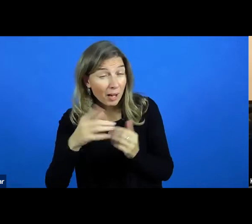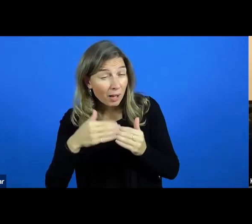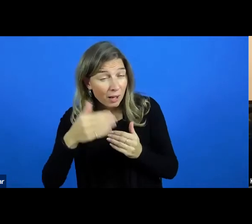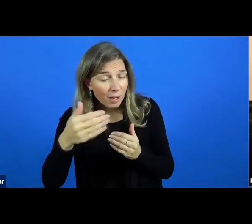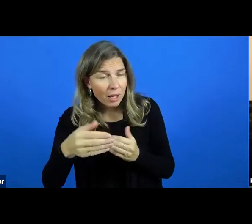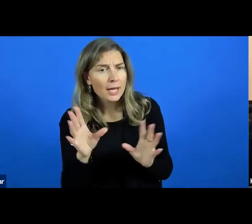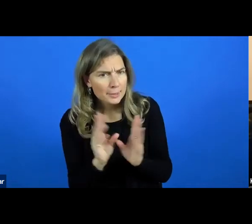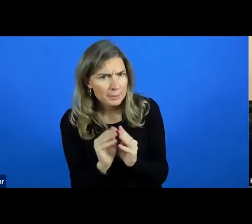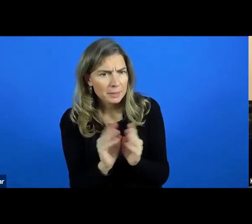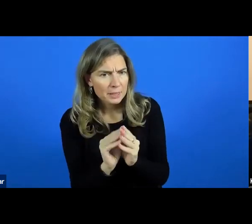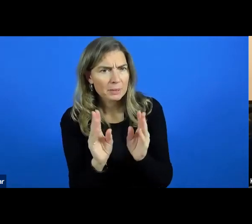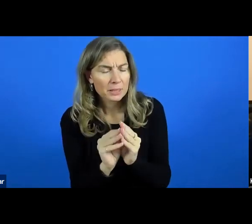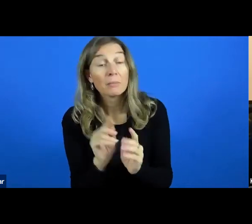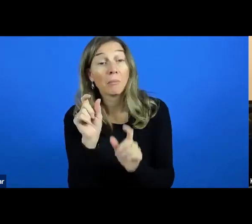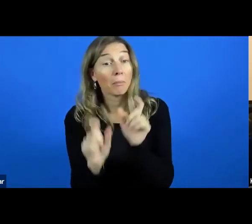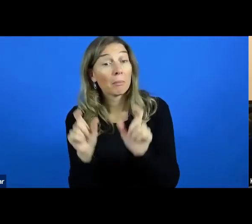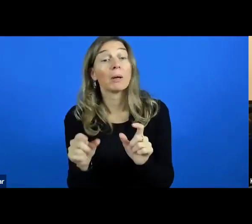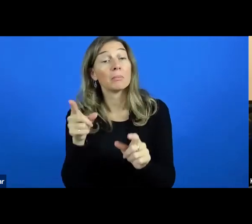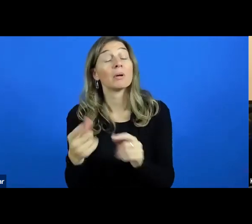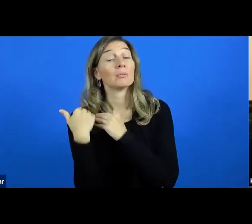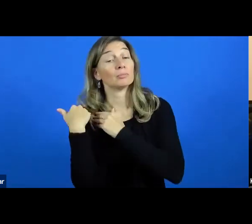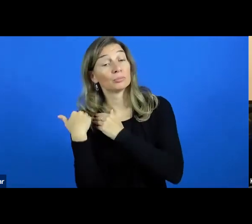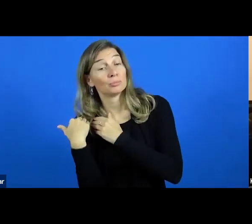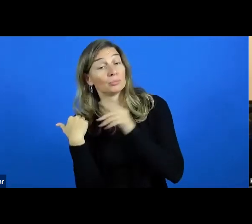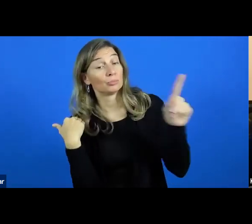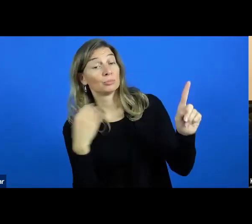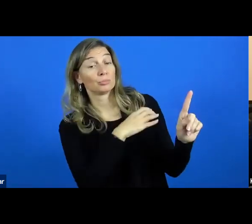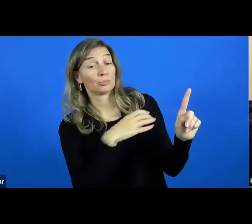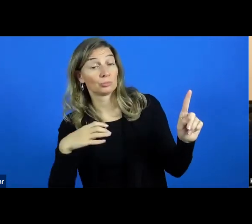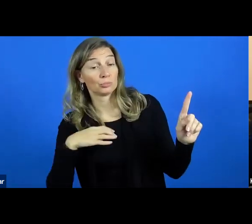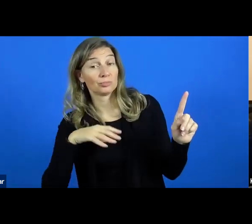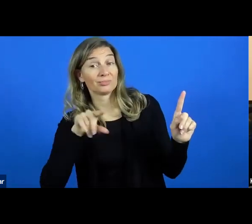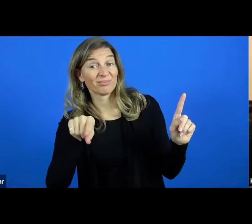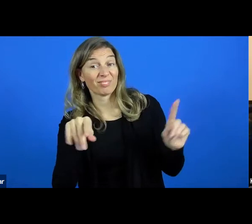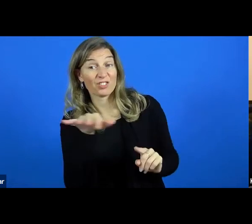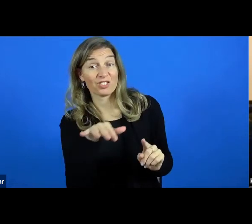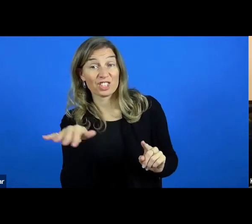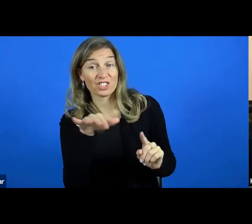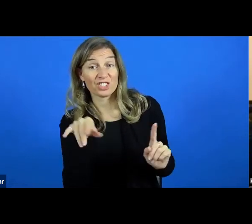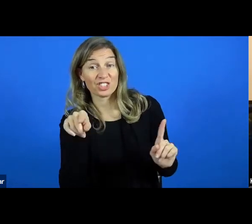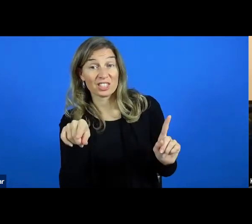with the responsible people in the Commission in the DG REGIO and asked the Commission to intervene